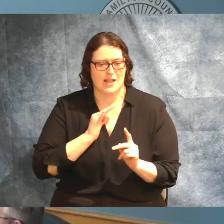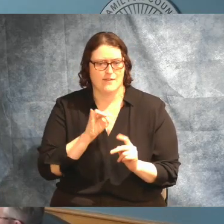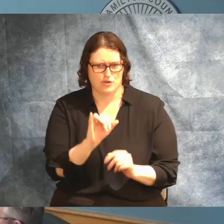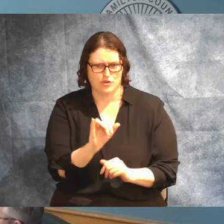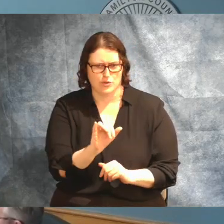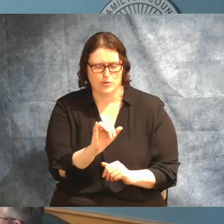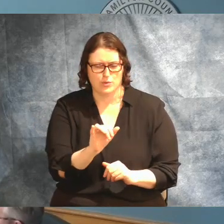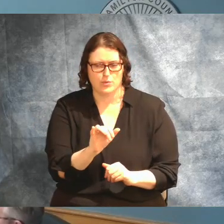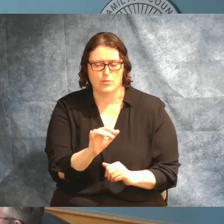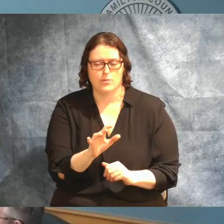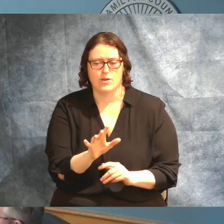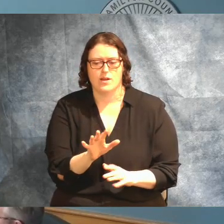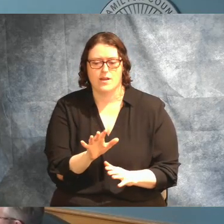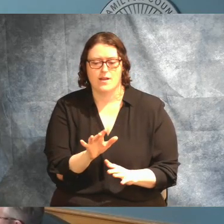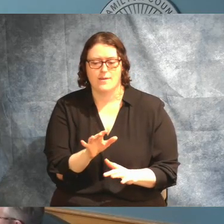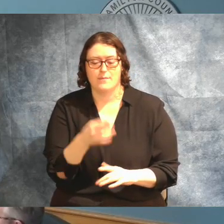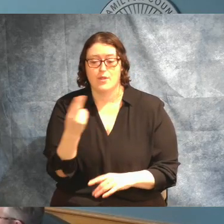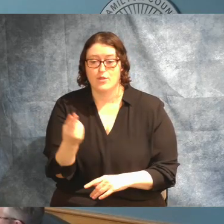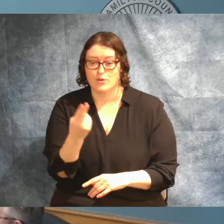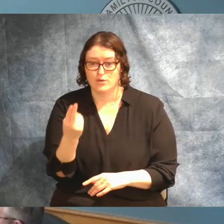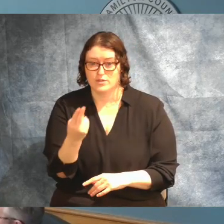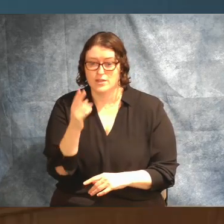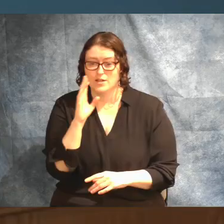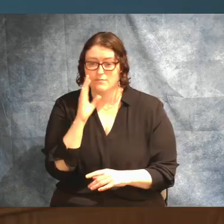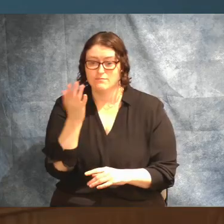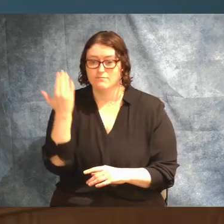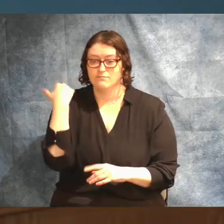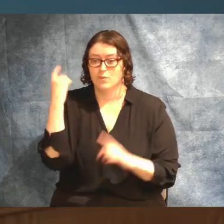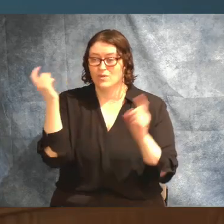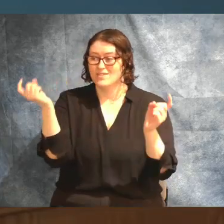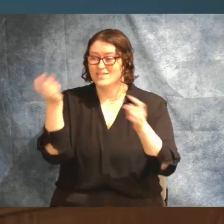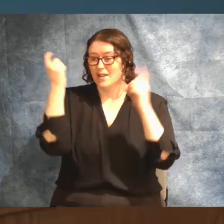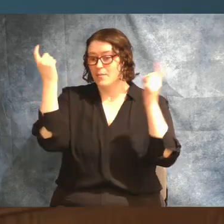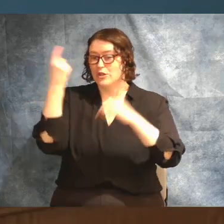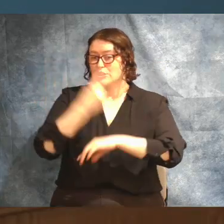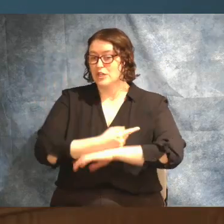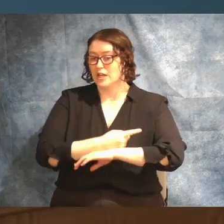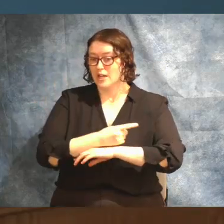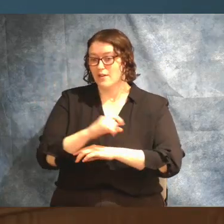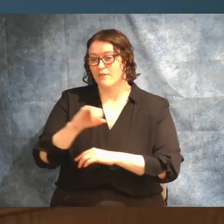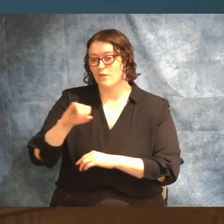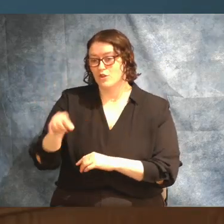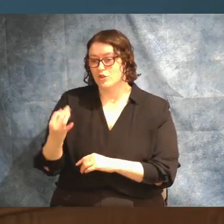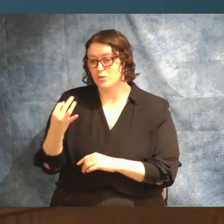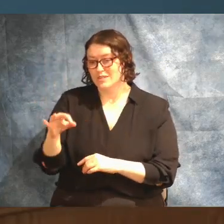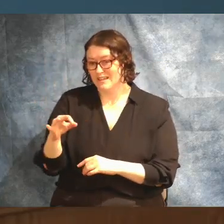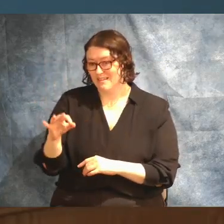that, Thursday was our celebration day for Juneteenth. It will still happen.